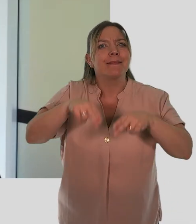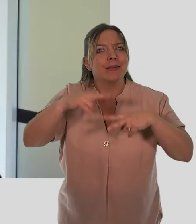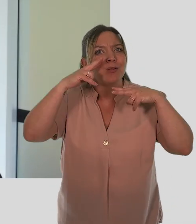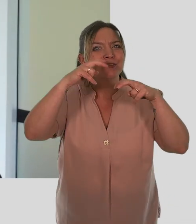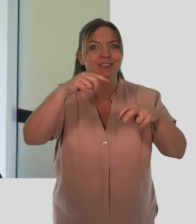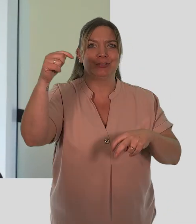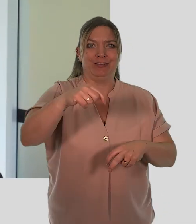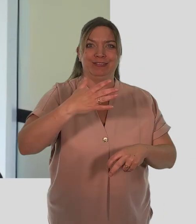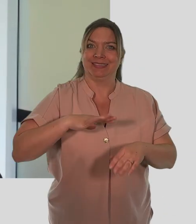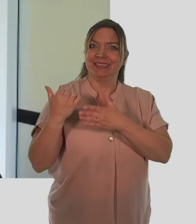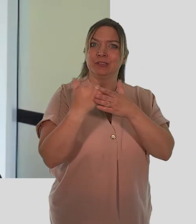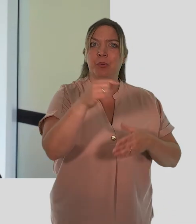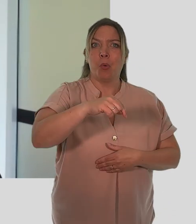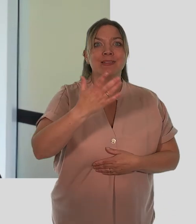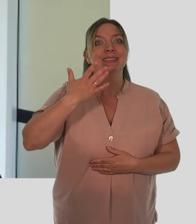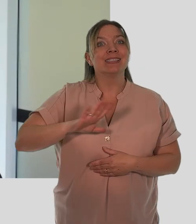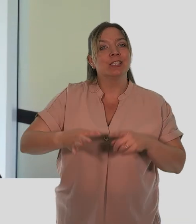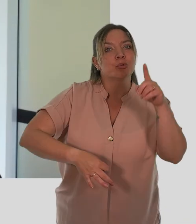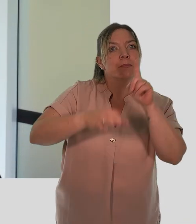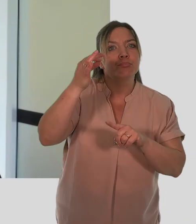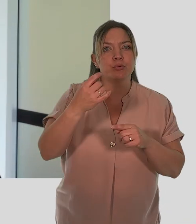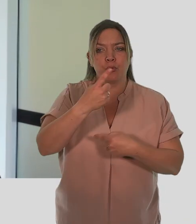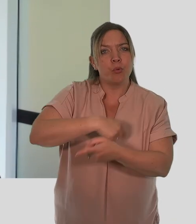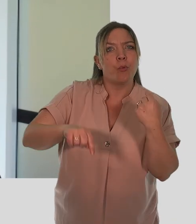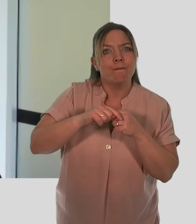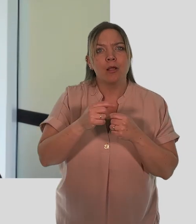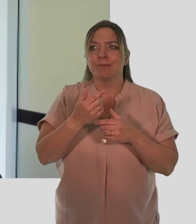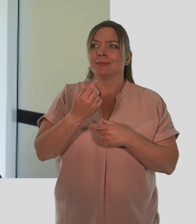We look forward to seeing the institution of these plans moving forward.